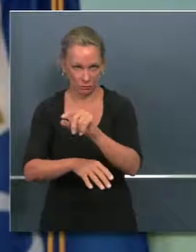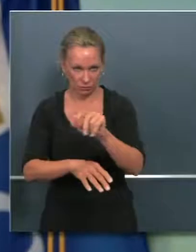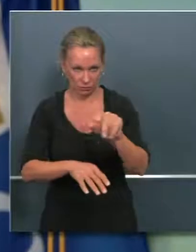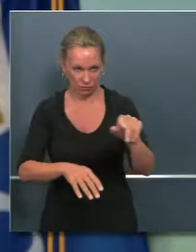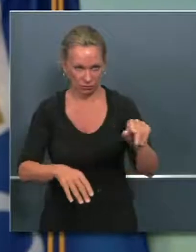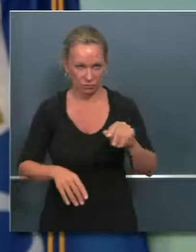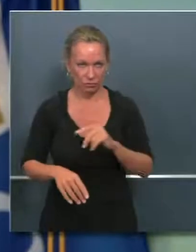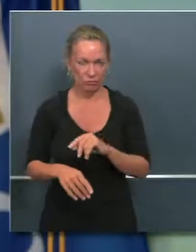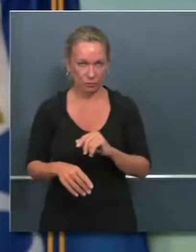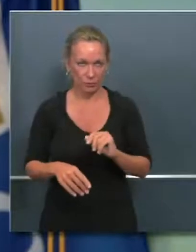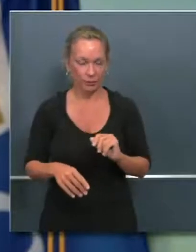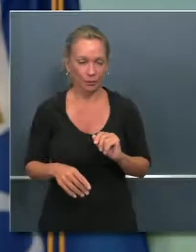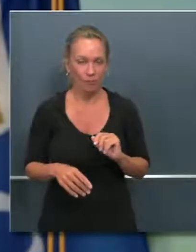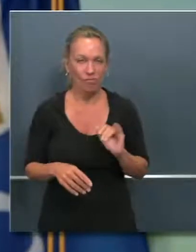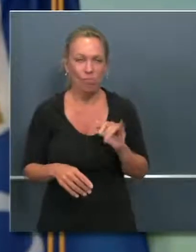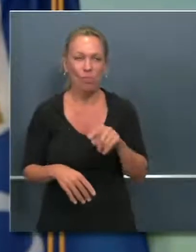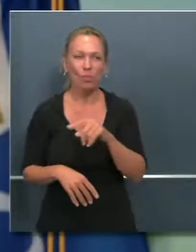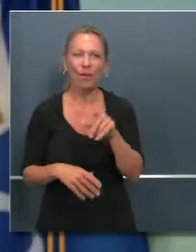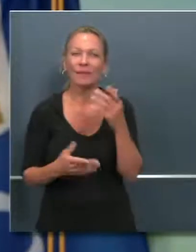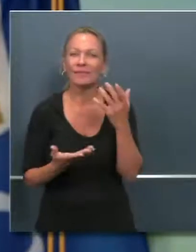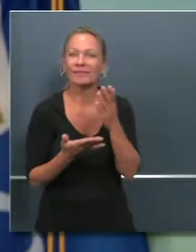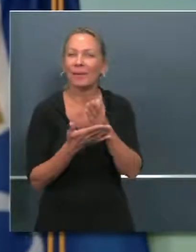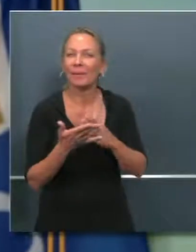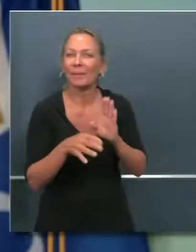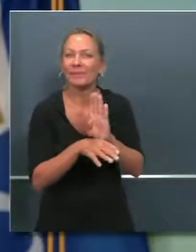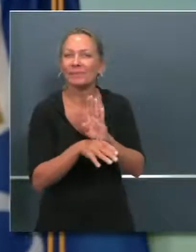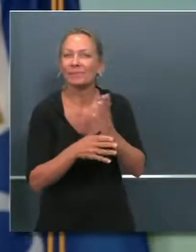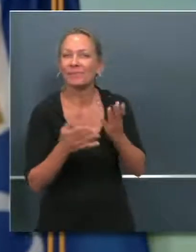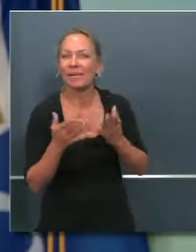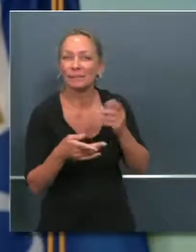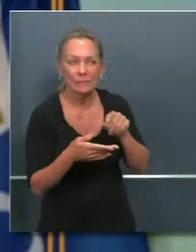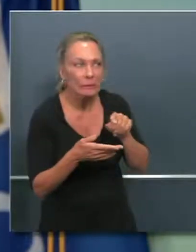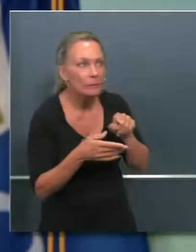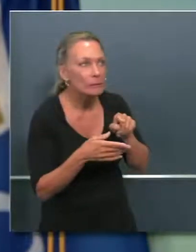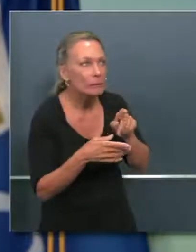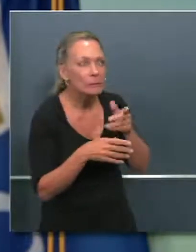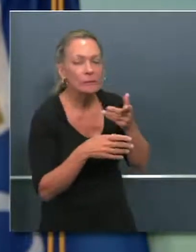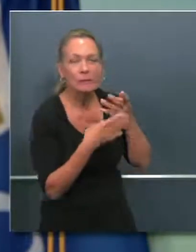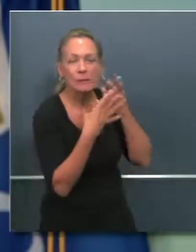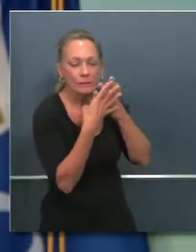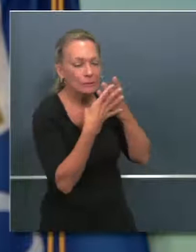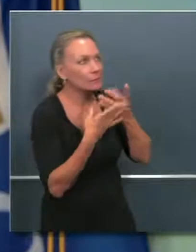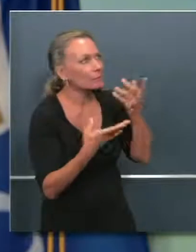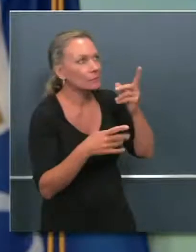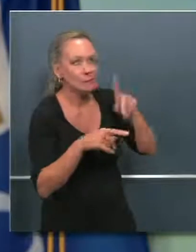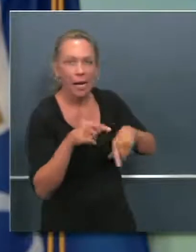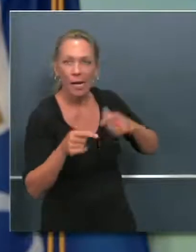a lot of work to do but I'm very confident our resiliency our capacity to recover as a state